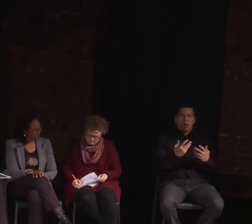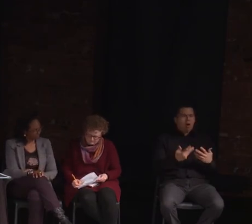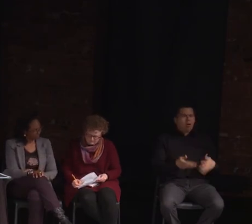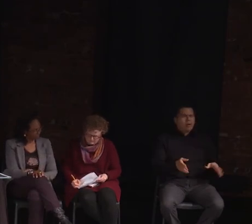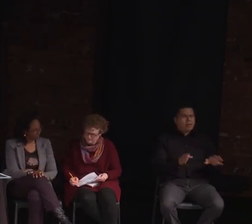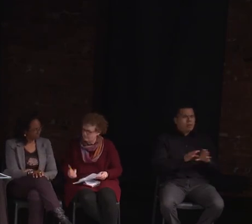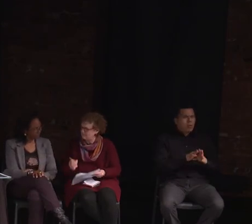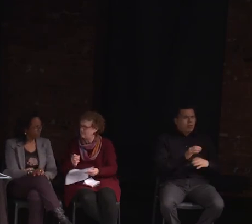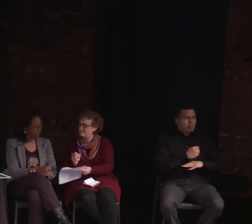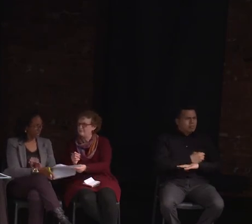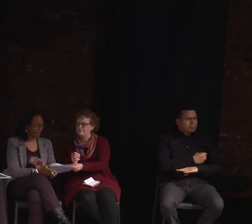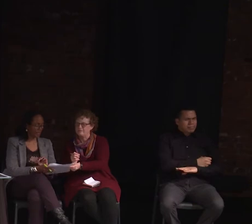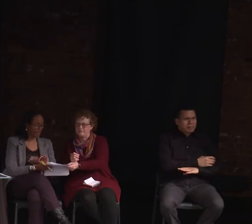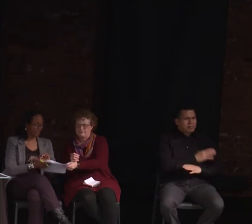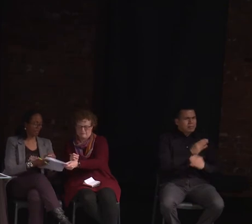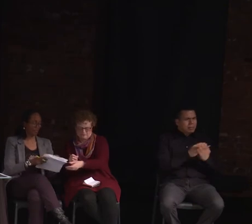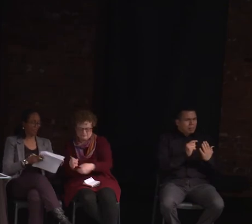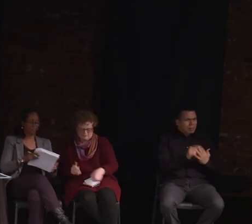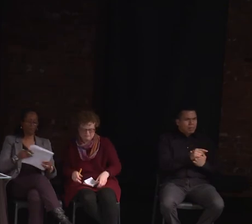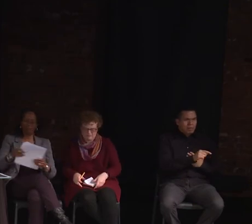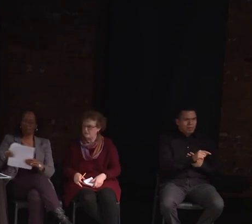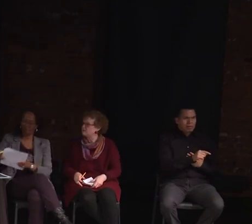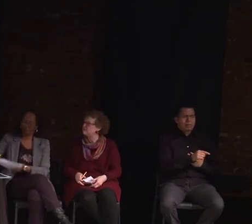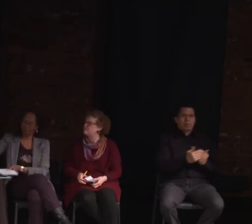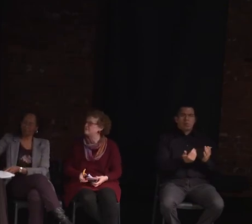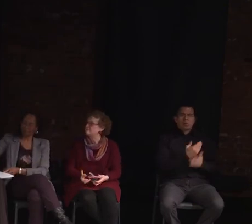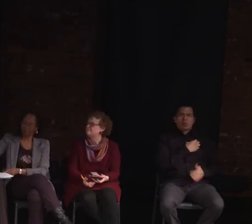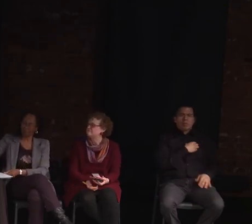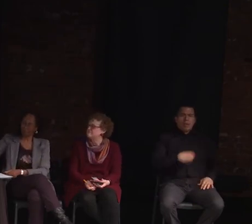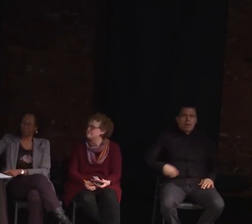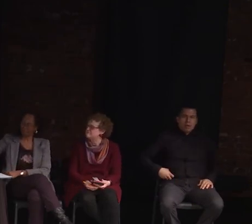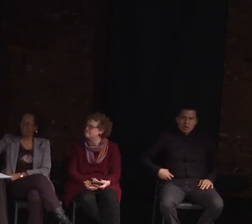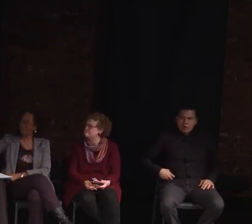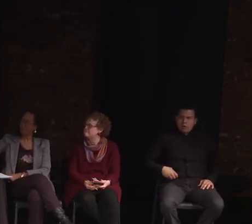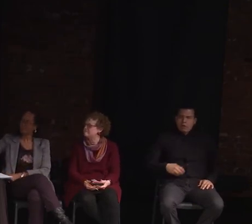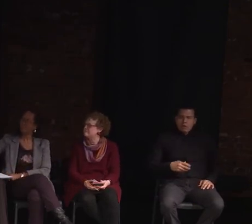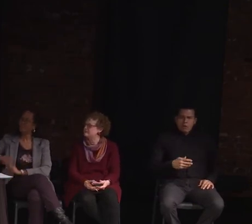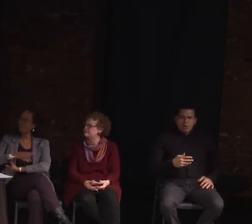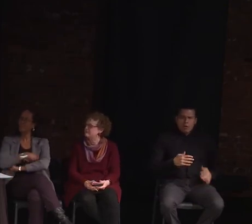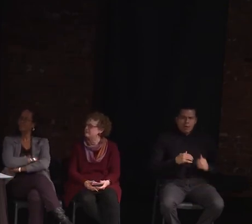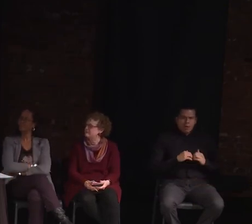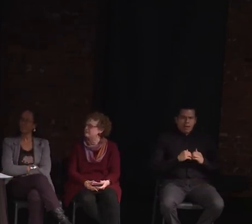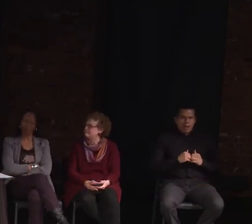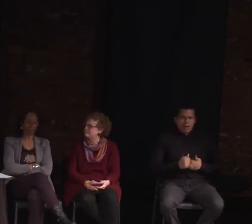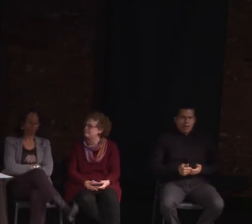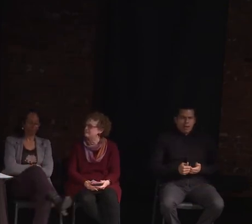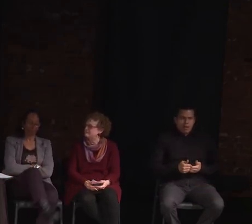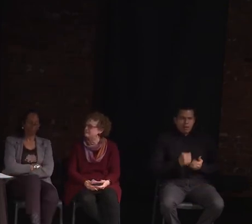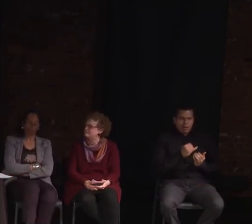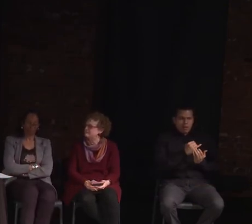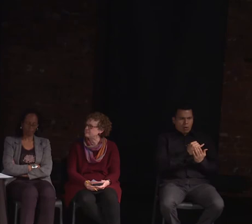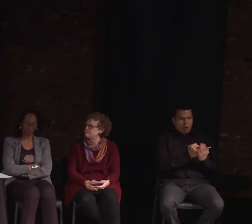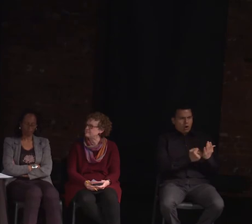What did that mean with a new mayor, how was the arts community going to respond to this